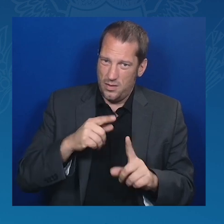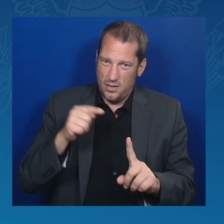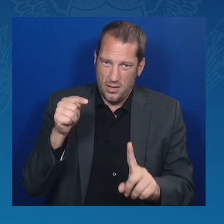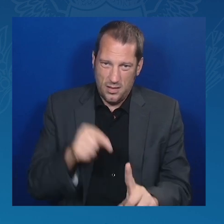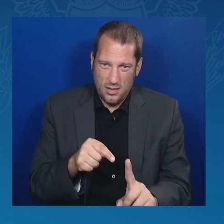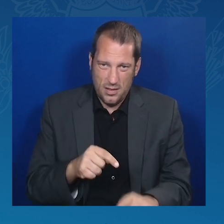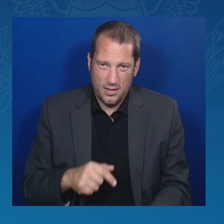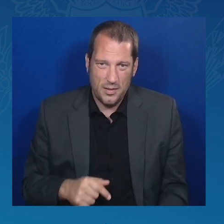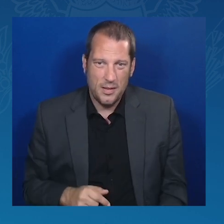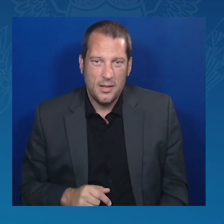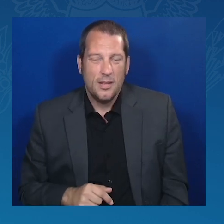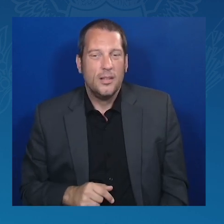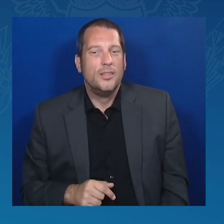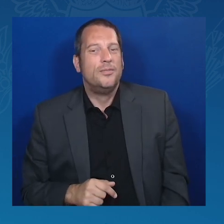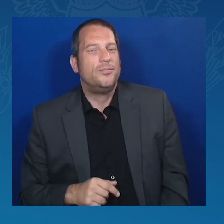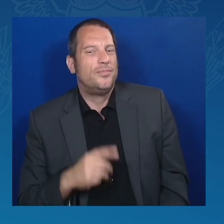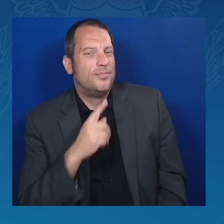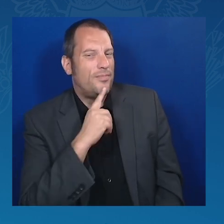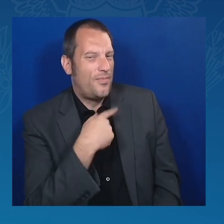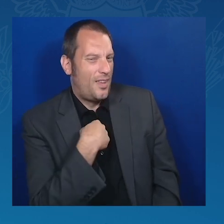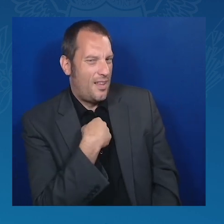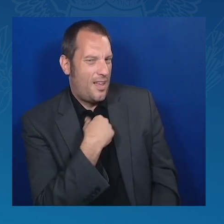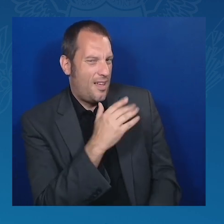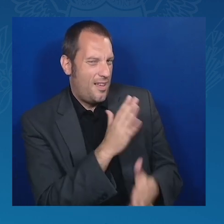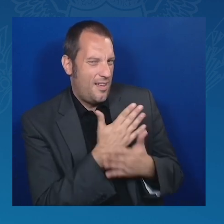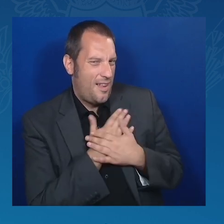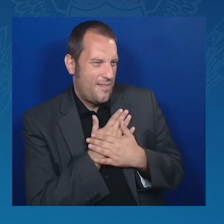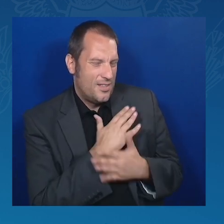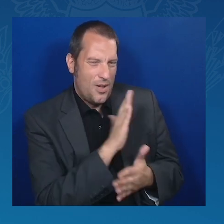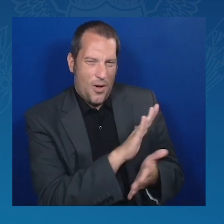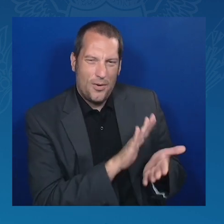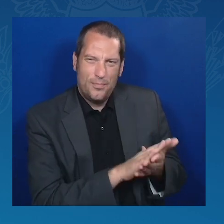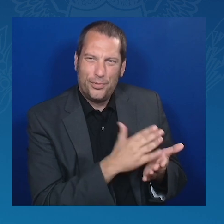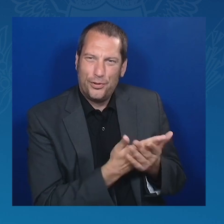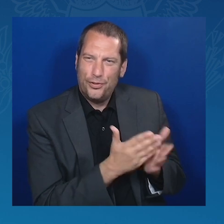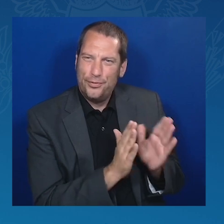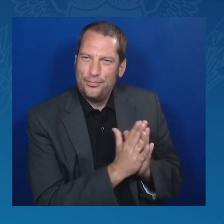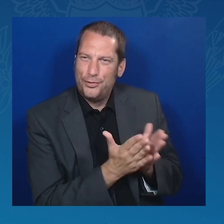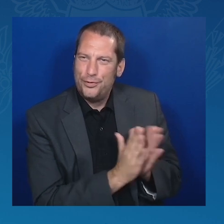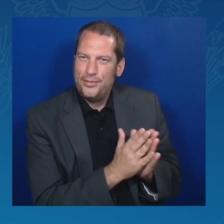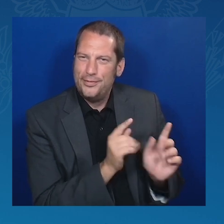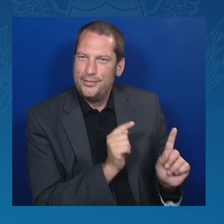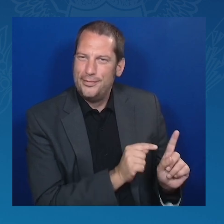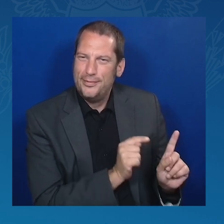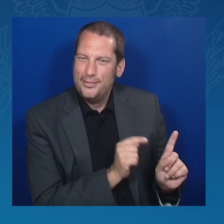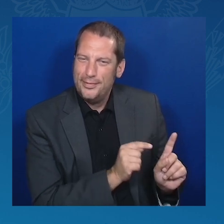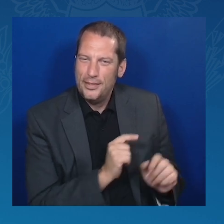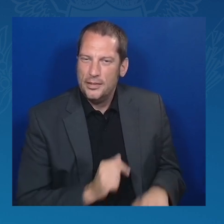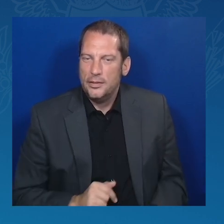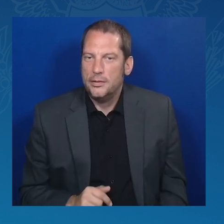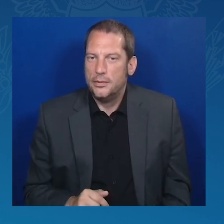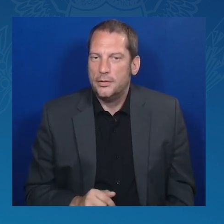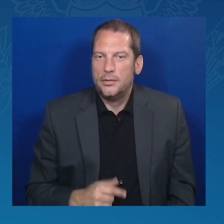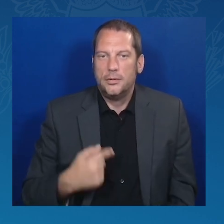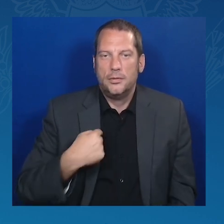Ms. Teigen: Thank you. And I always look over at John because I know exactly what they're going to say when they start to approach us,